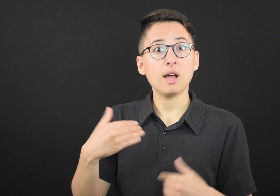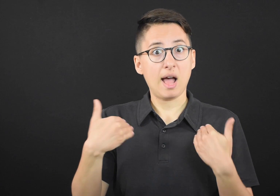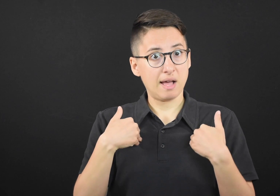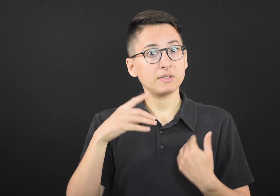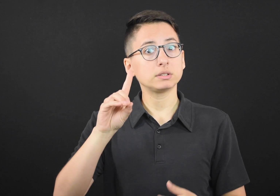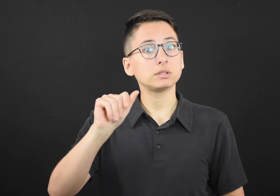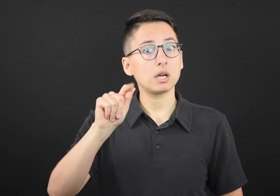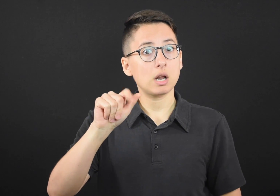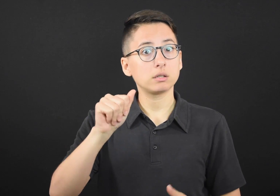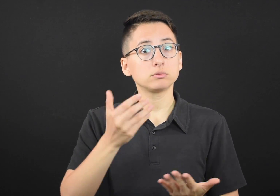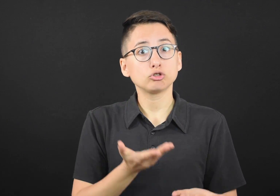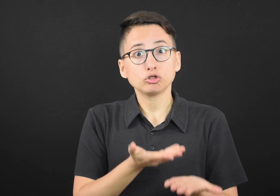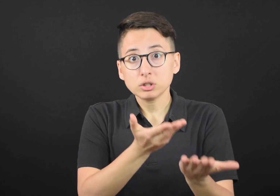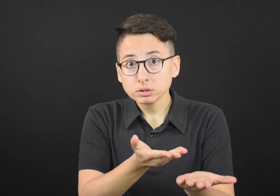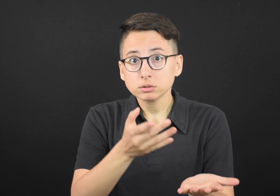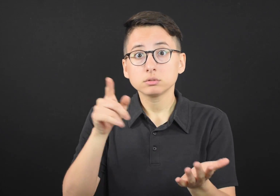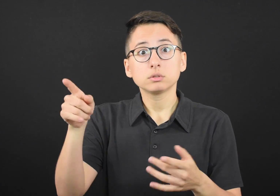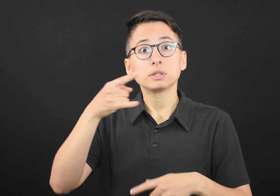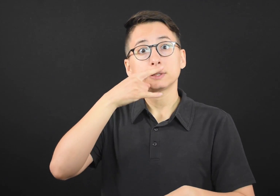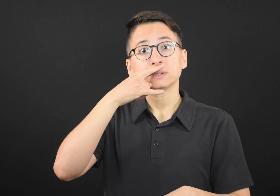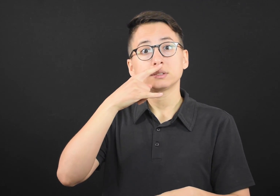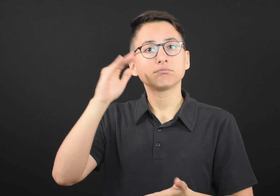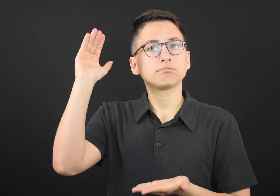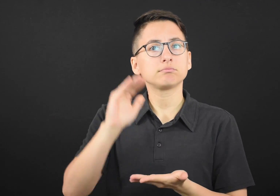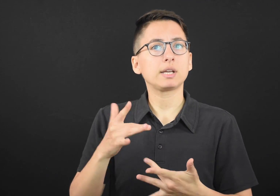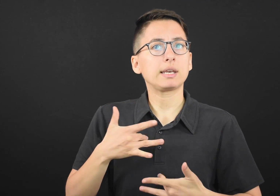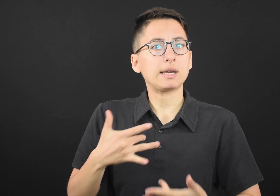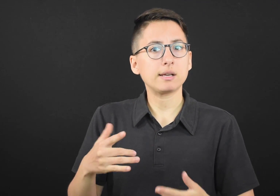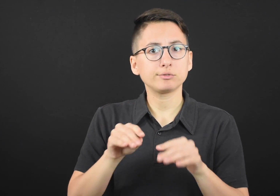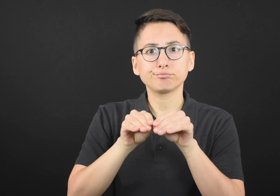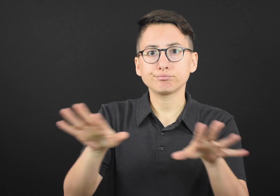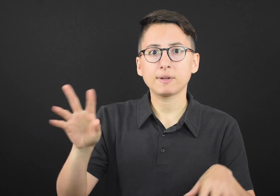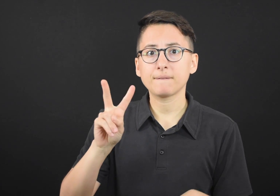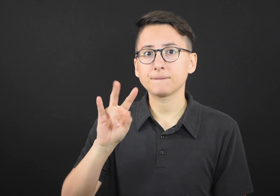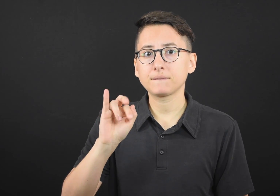kids were less likely to transmit the virus that causes COVID,